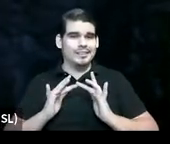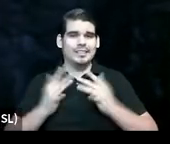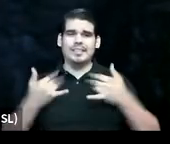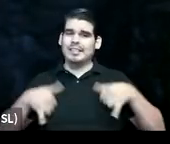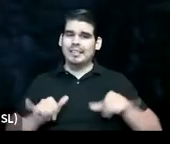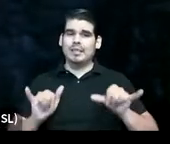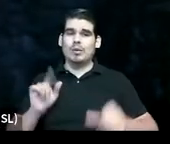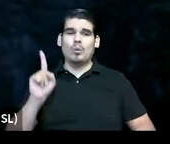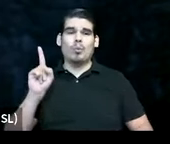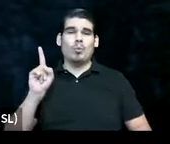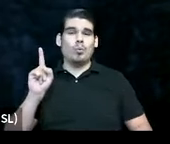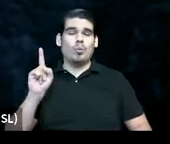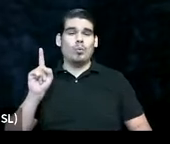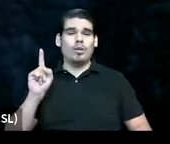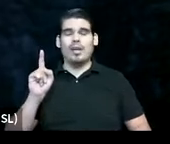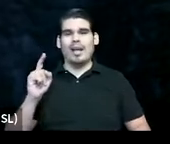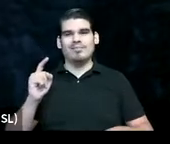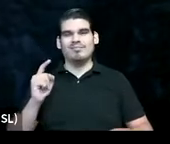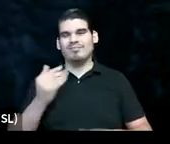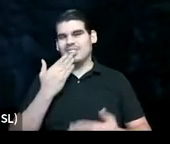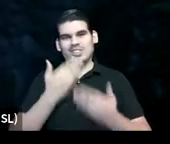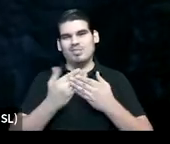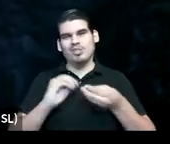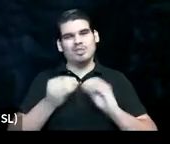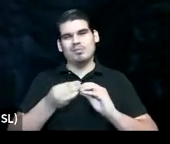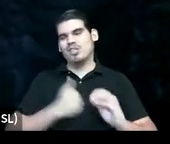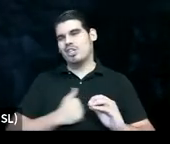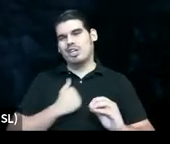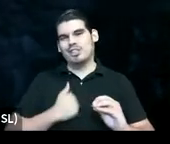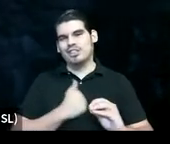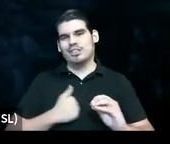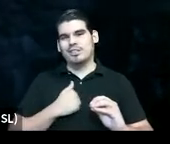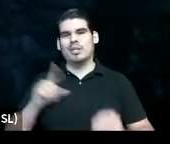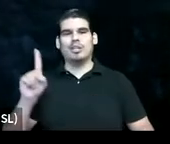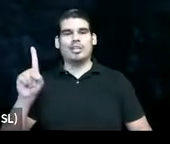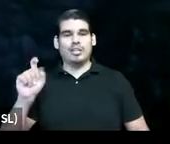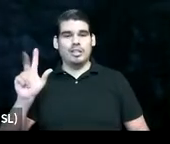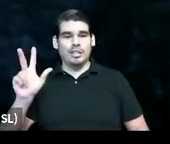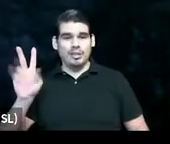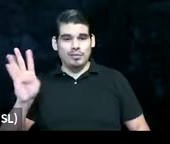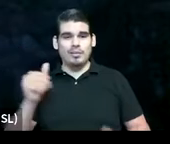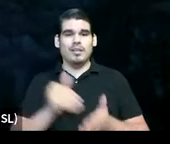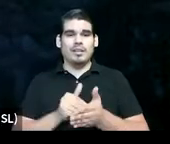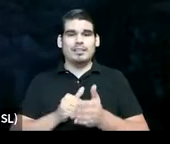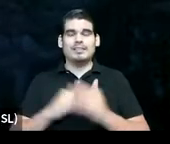for college courses. So the resolve is that the Student Senate from California Community College work in collaboration with the Chancellor's Office of CCC system